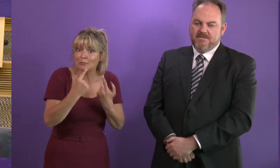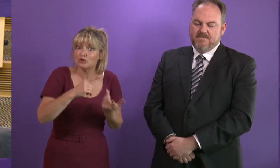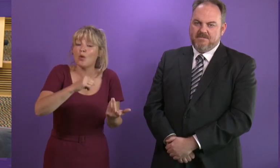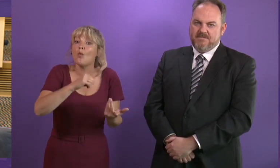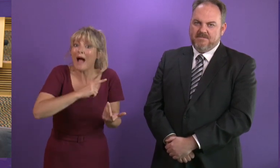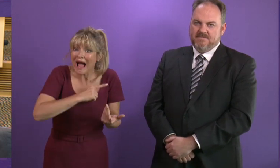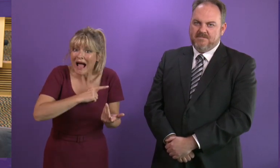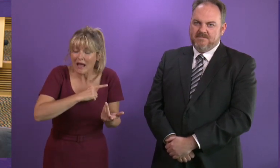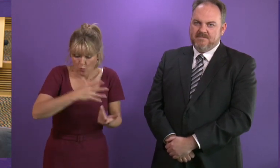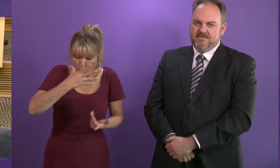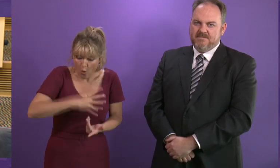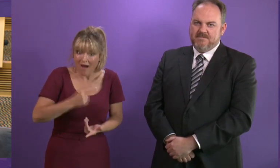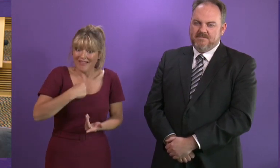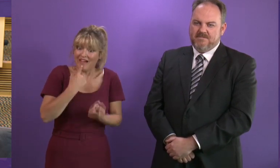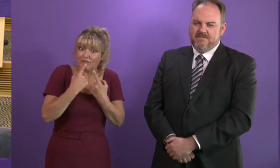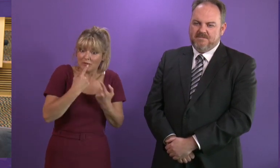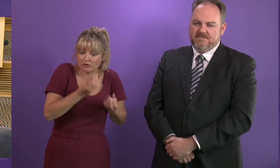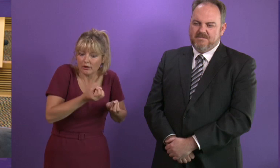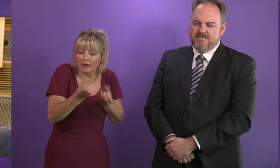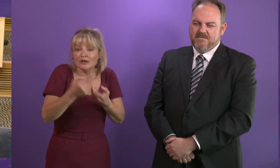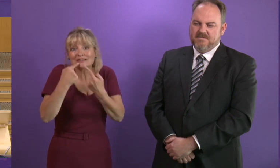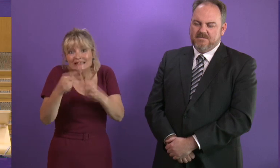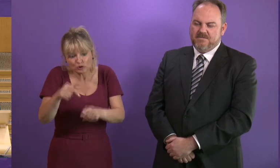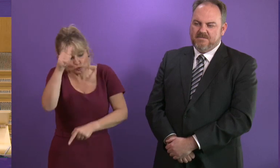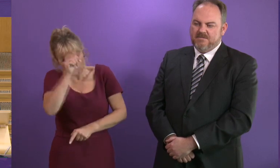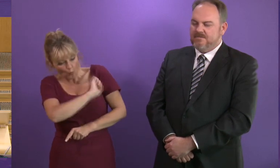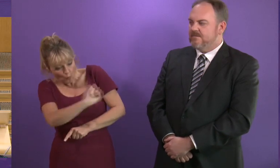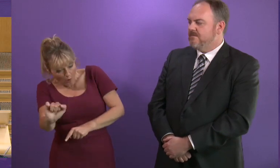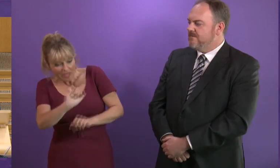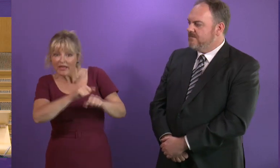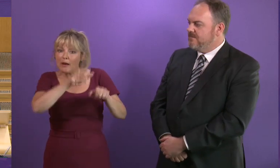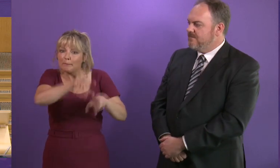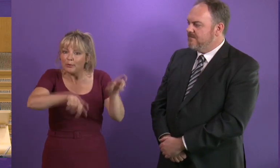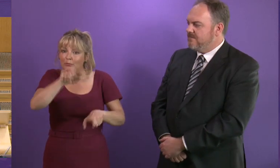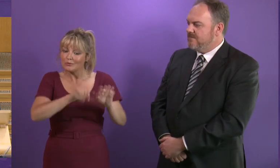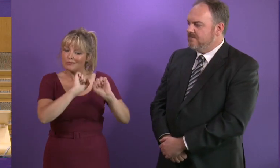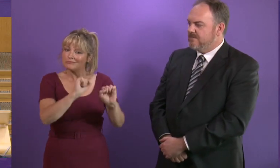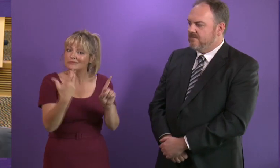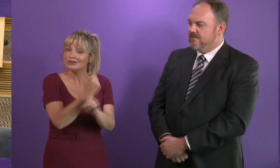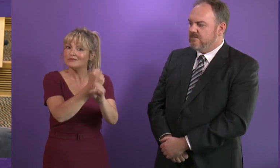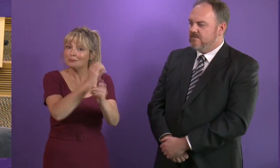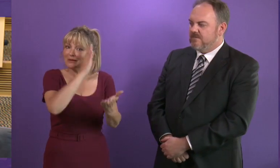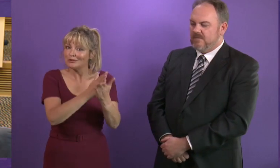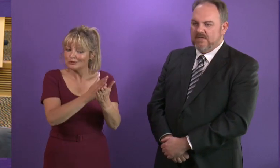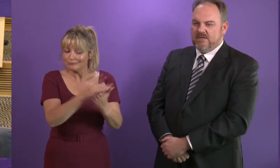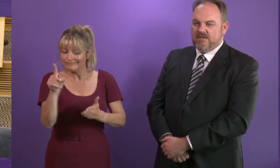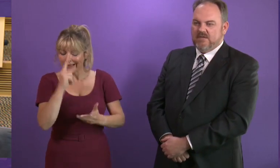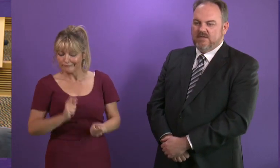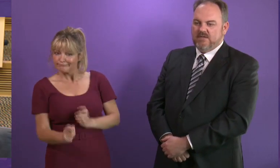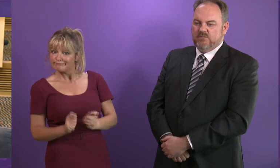children so that they can help those who need extra help and make sure that children are performing at the levels that they should be. That is the right way to proceed, and